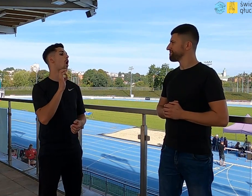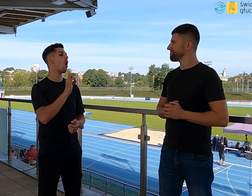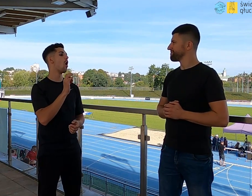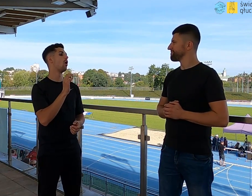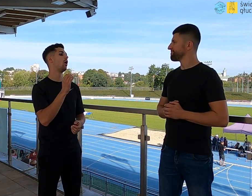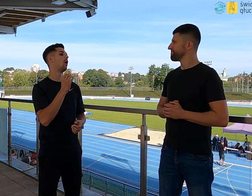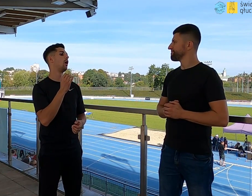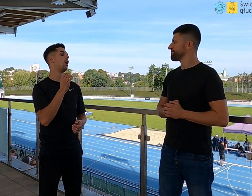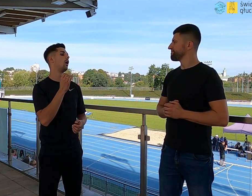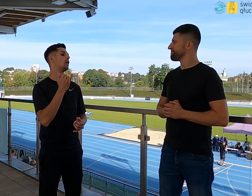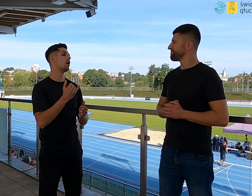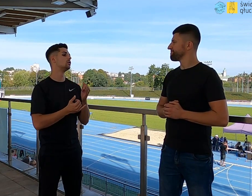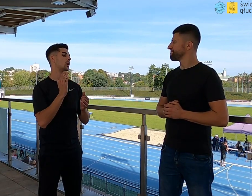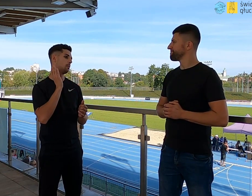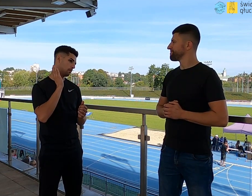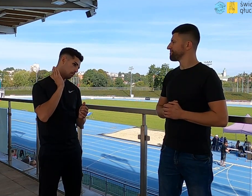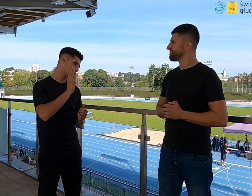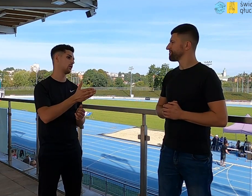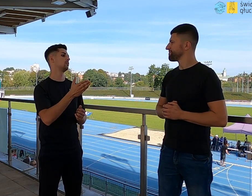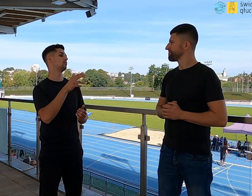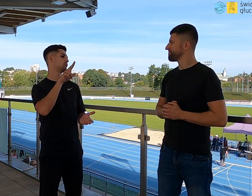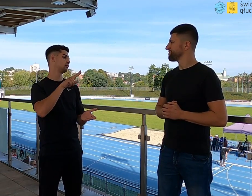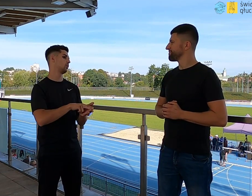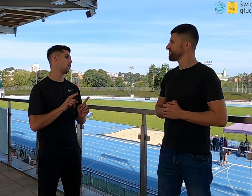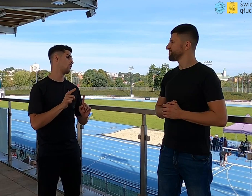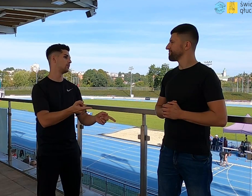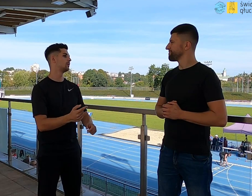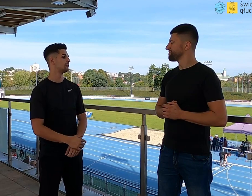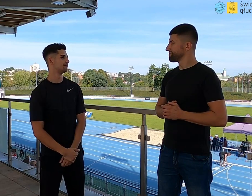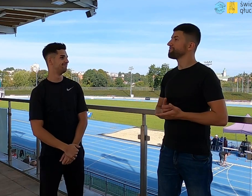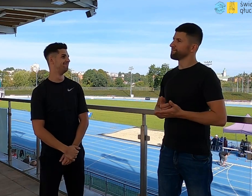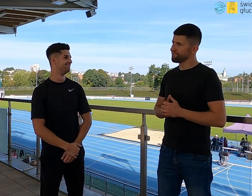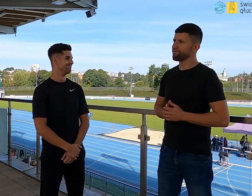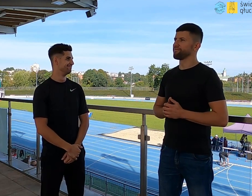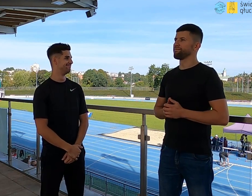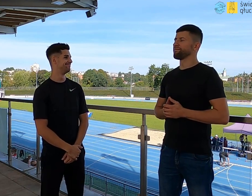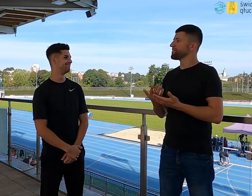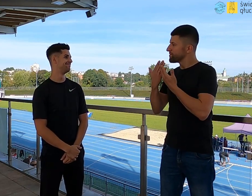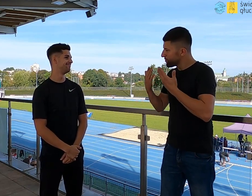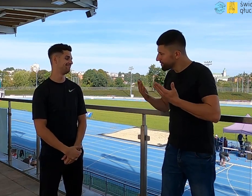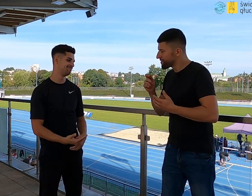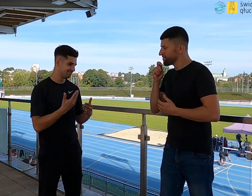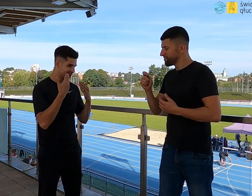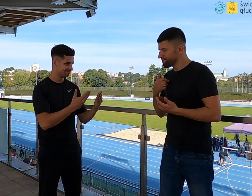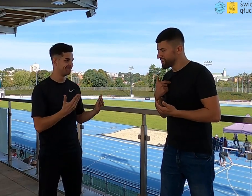provided they are organized. Thank you for the interview.